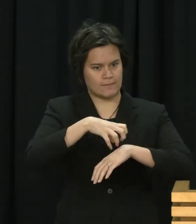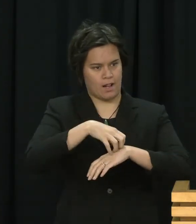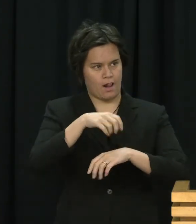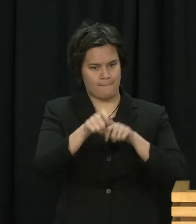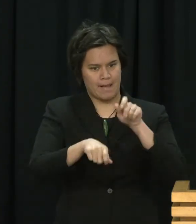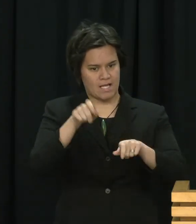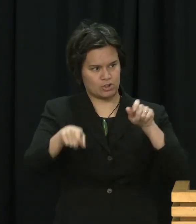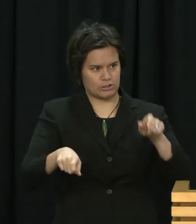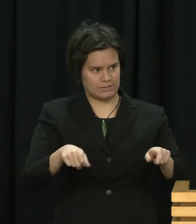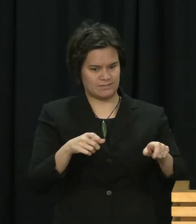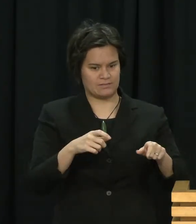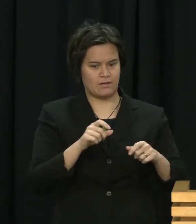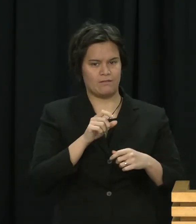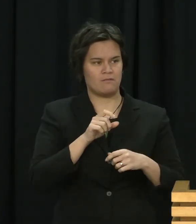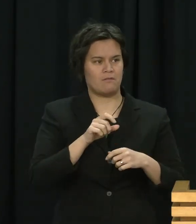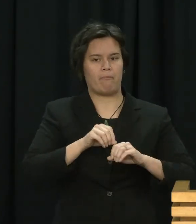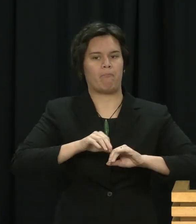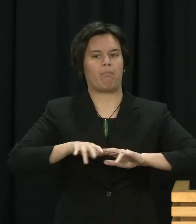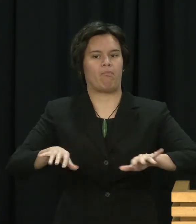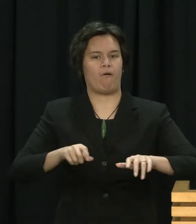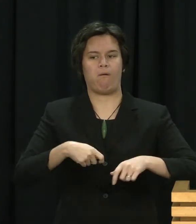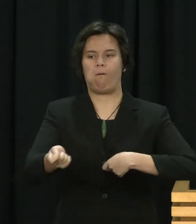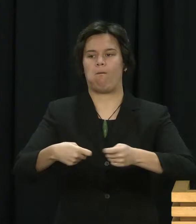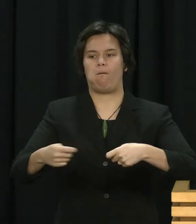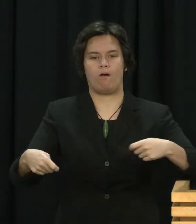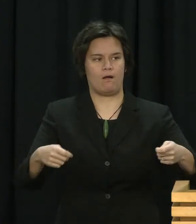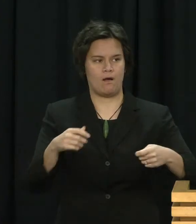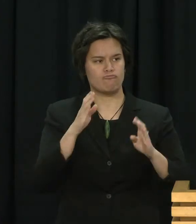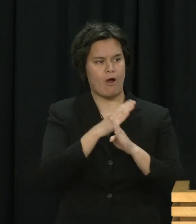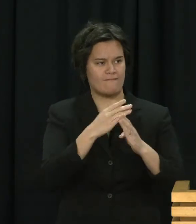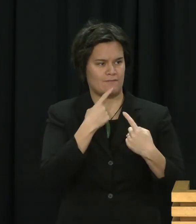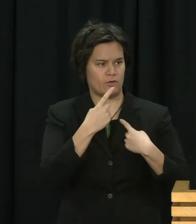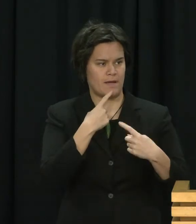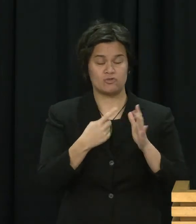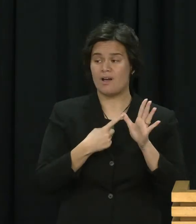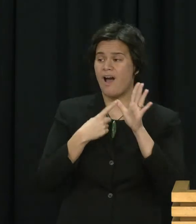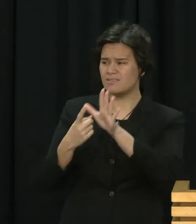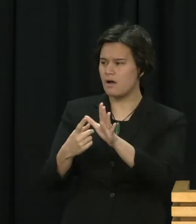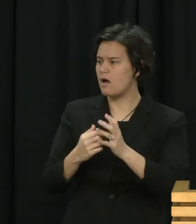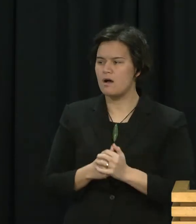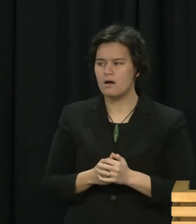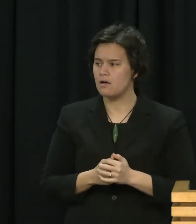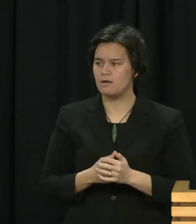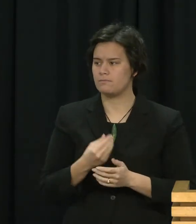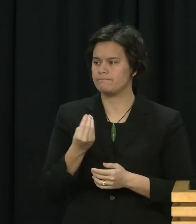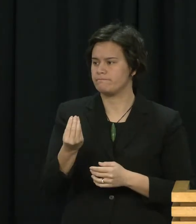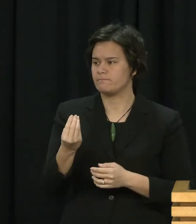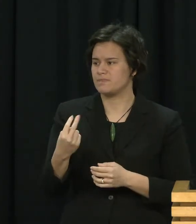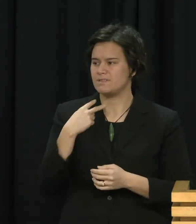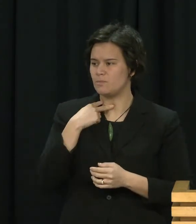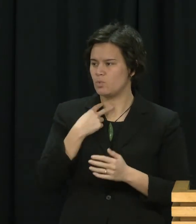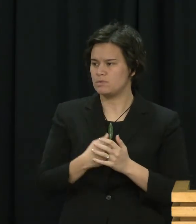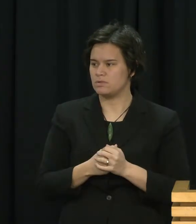I haven't. I've heard of the reports. I haven't looked at the information. I just think